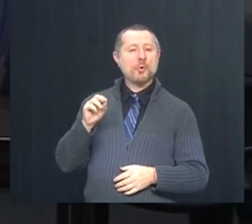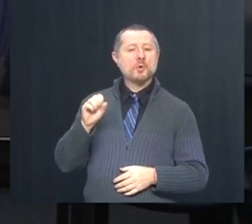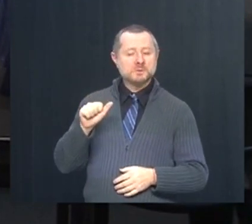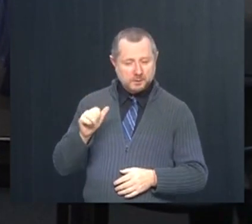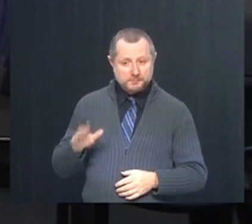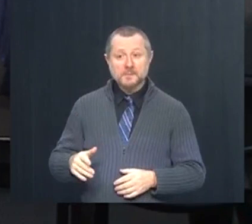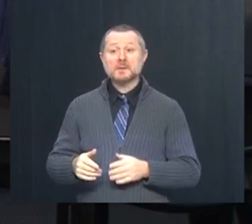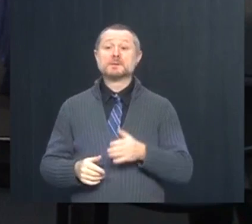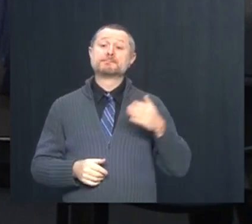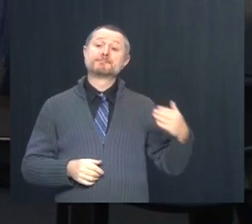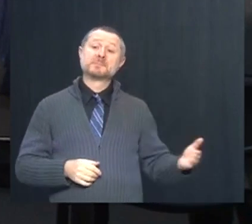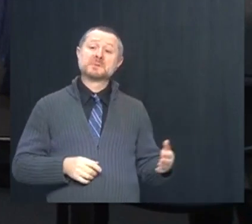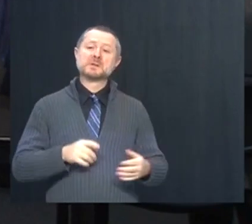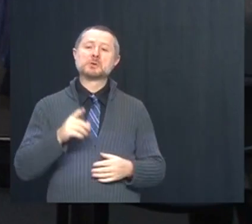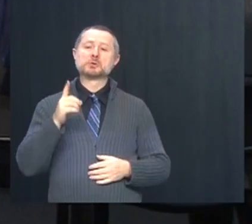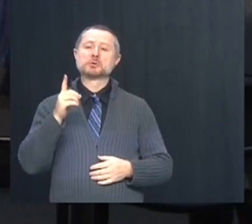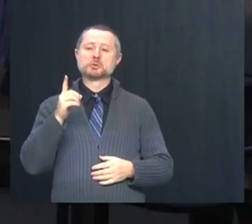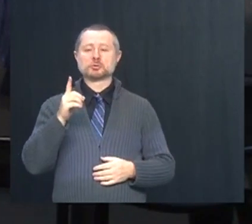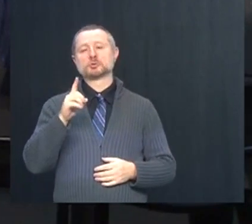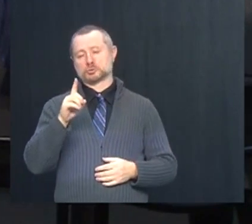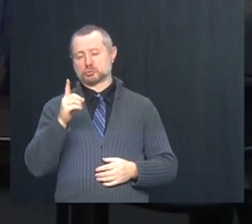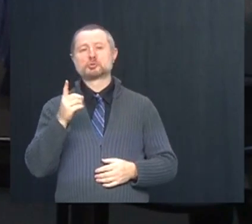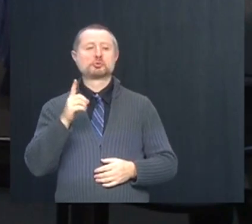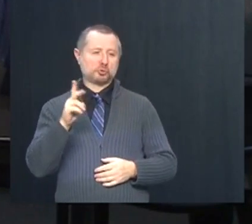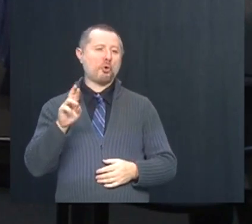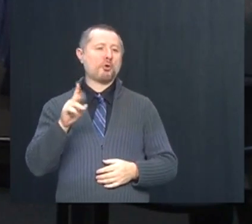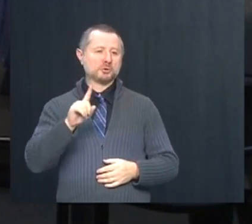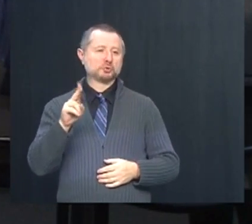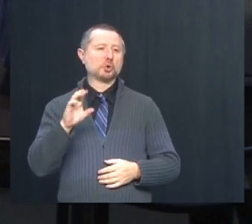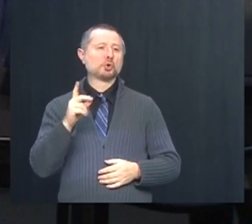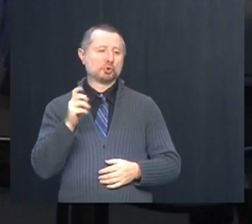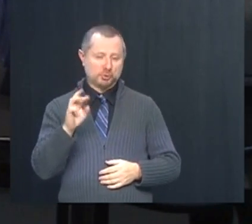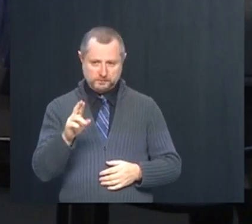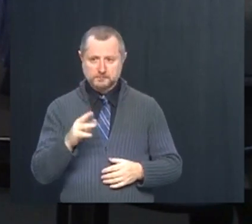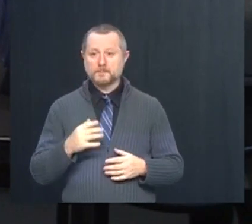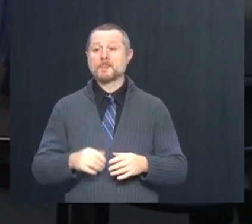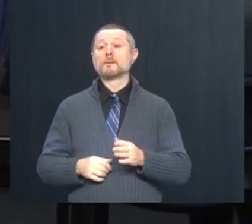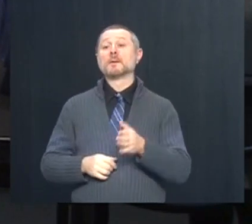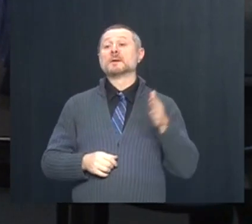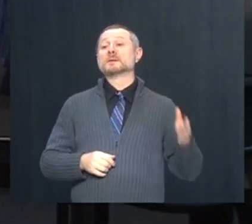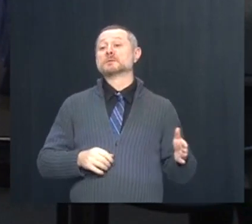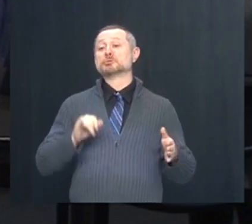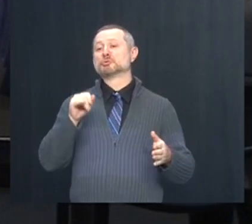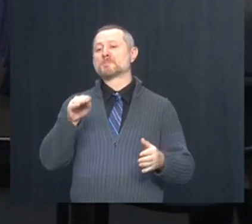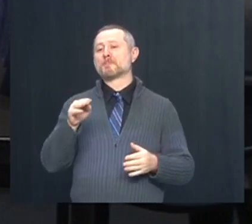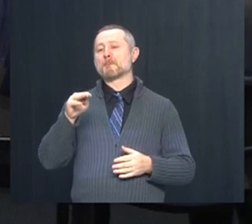WHO'S HERE SINCE SOME OF YOU ARE FORGETFUL. TO MY RIGHT, THE BUDGET, MELISSA DeROSA, SECRETARY TO THE